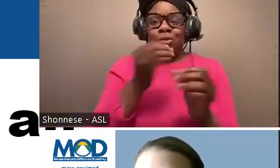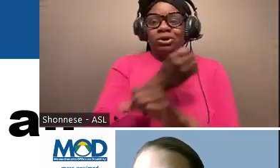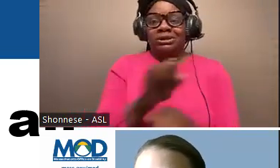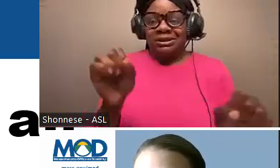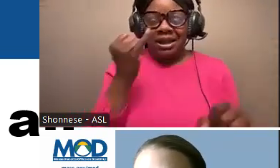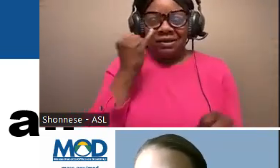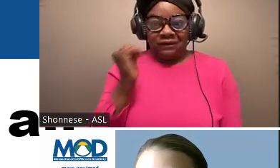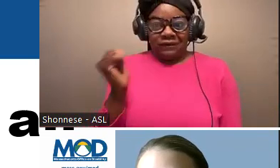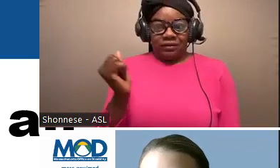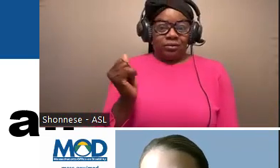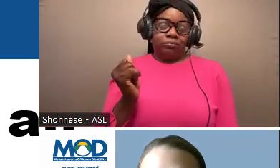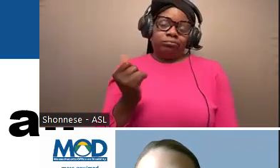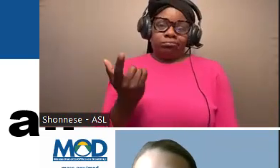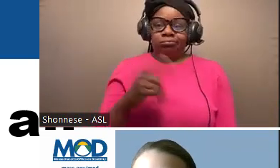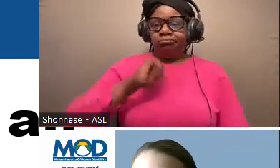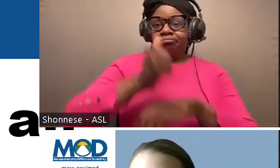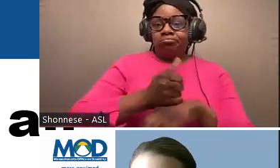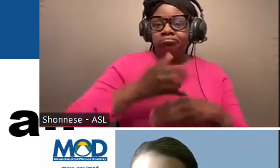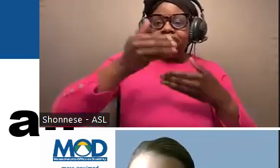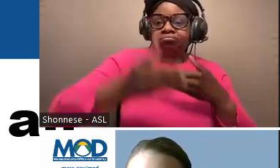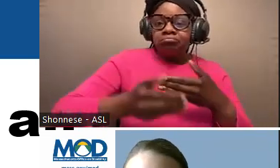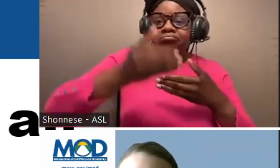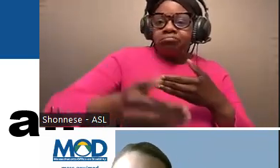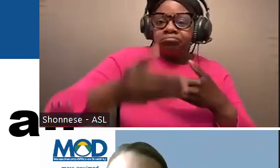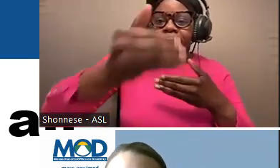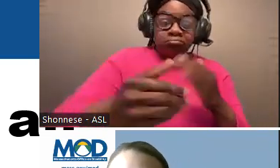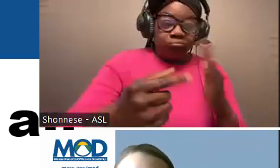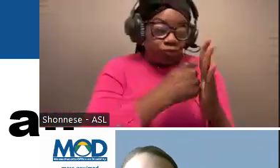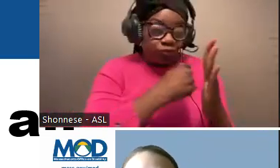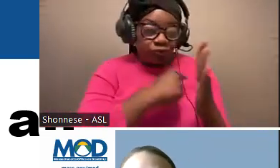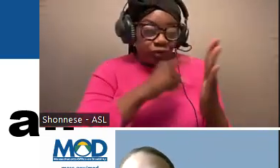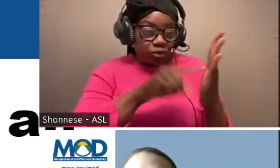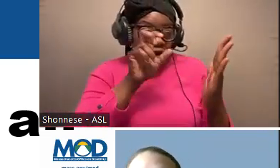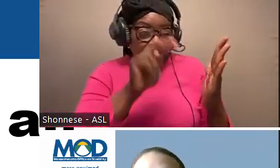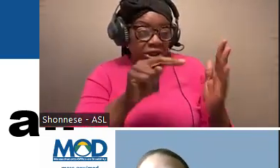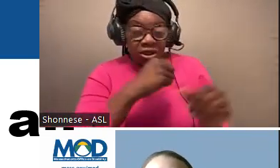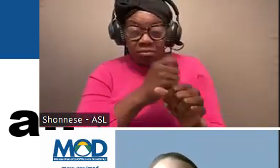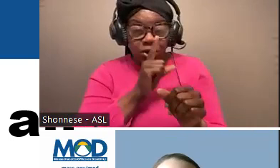set some periodic reviews, just to check in and make sure everything is going okay.